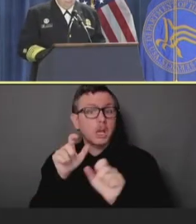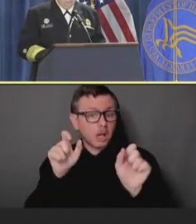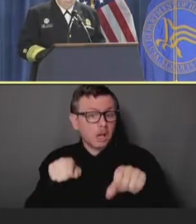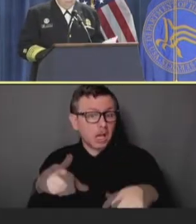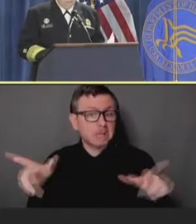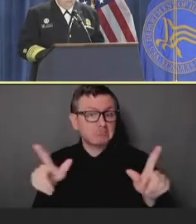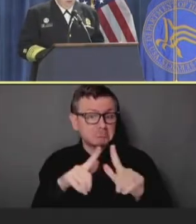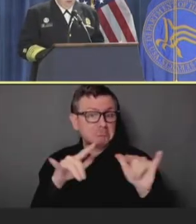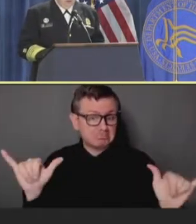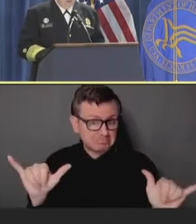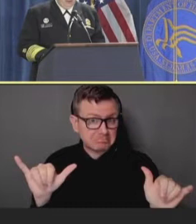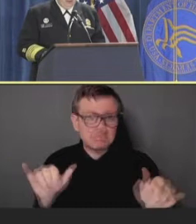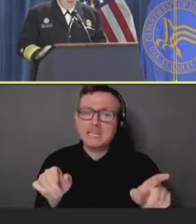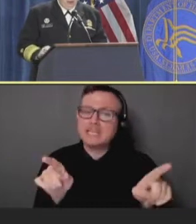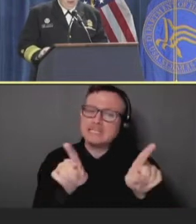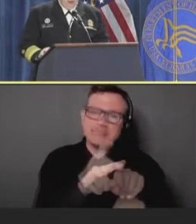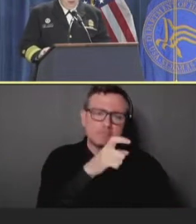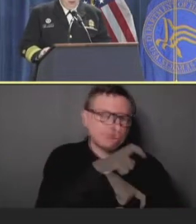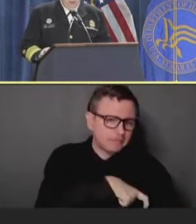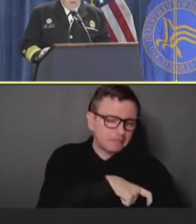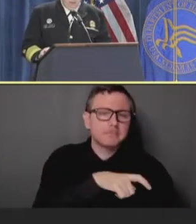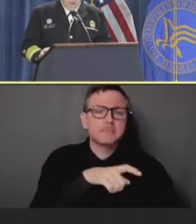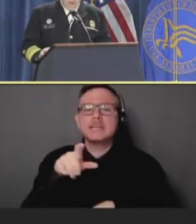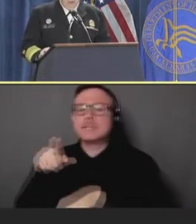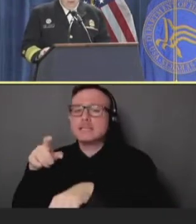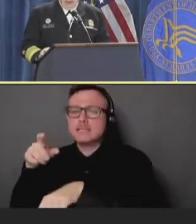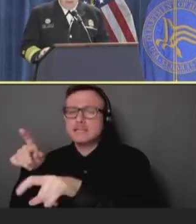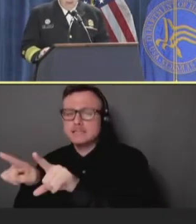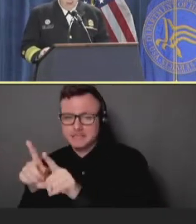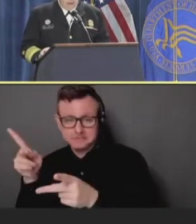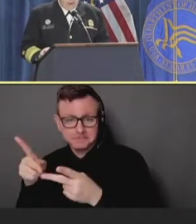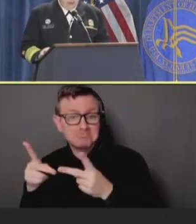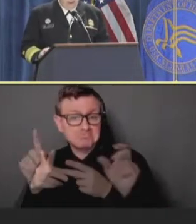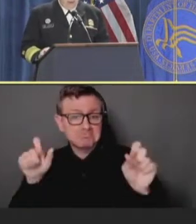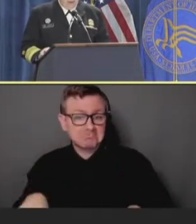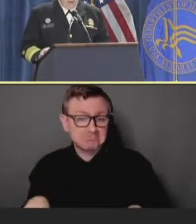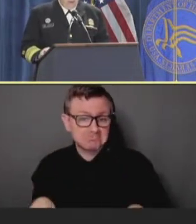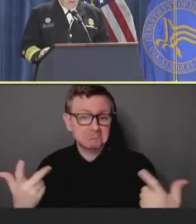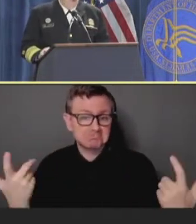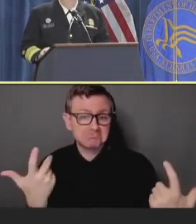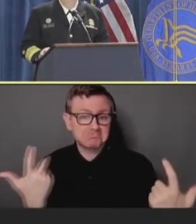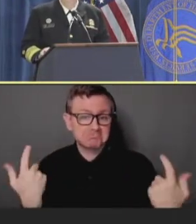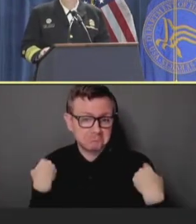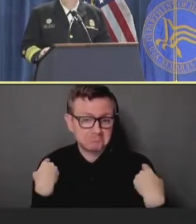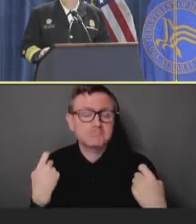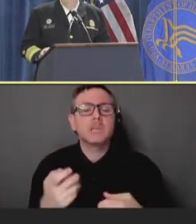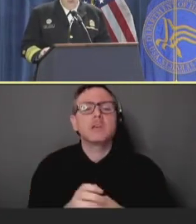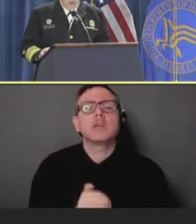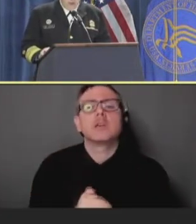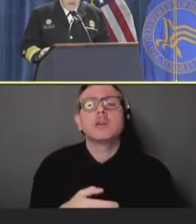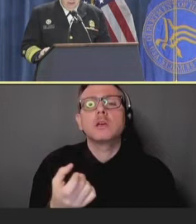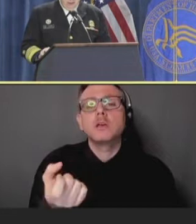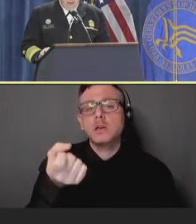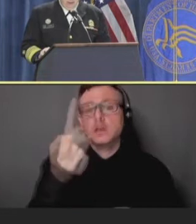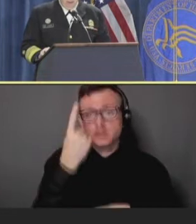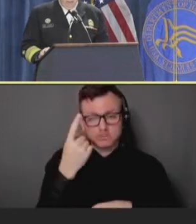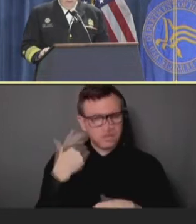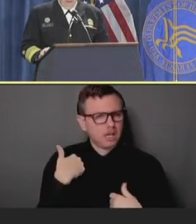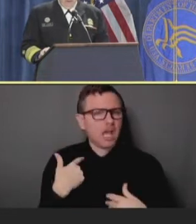For the 2022-23 flu season, as with other seasons, there are a number of vaccine choices available.